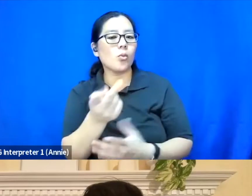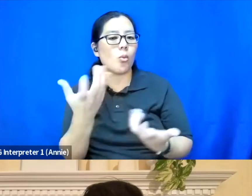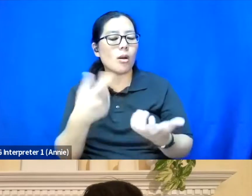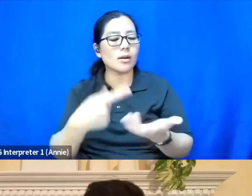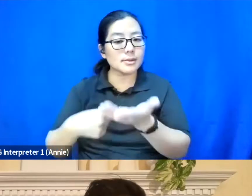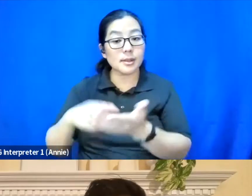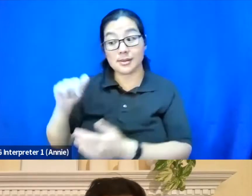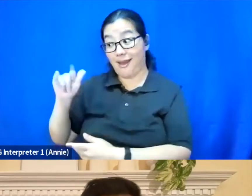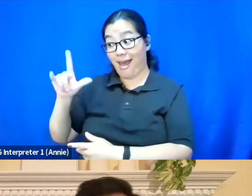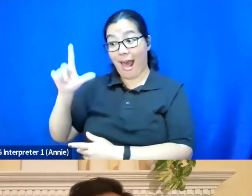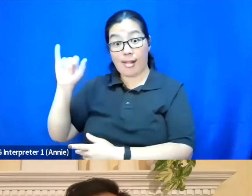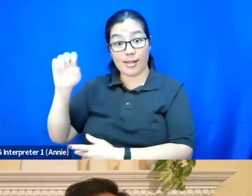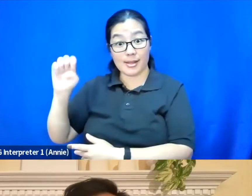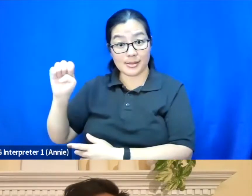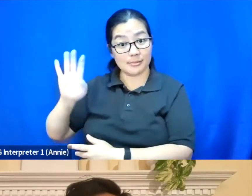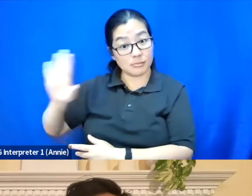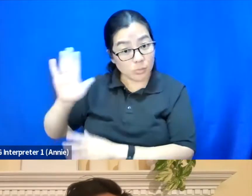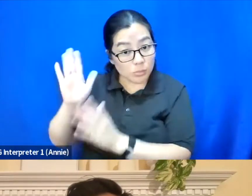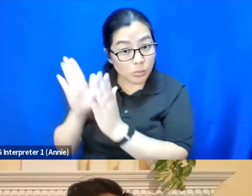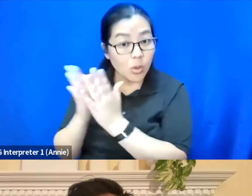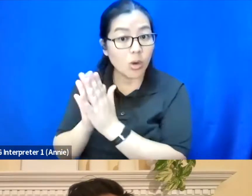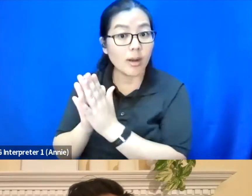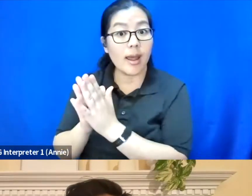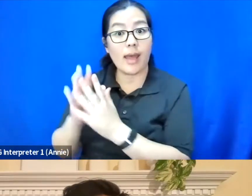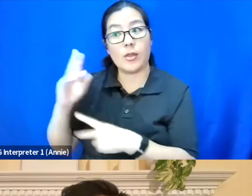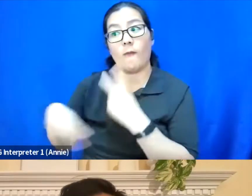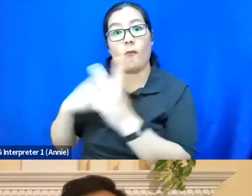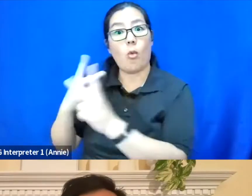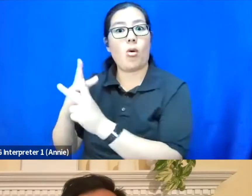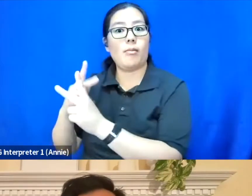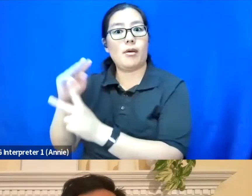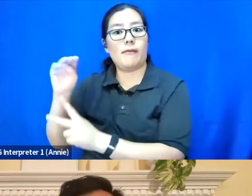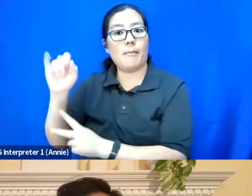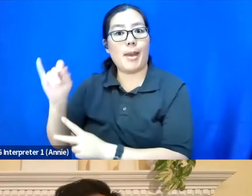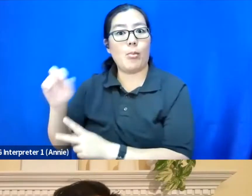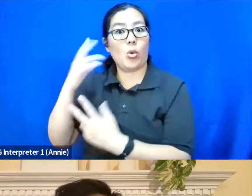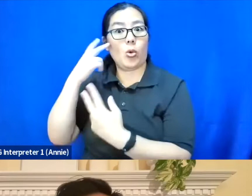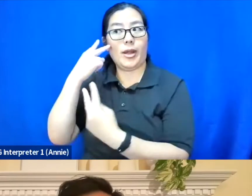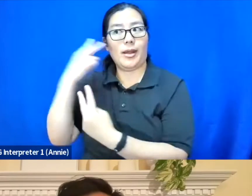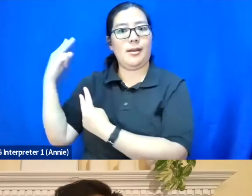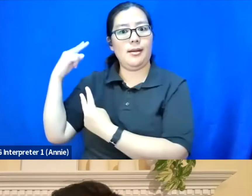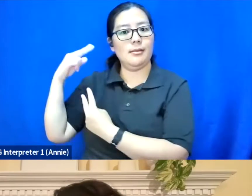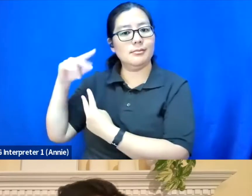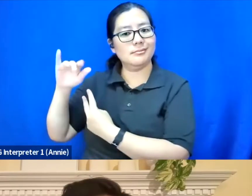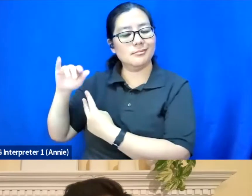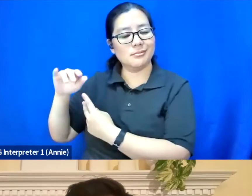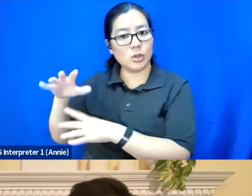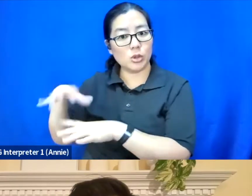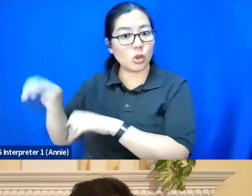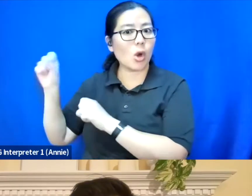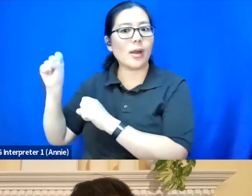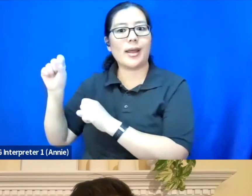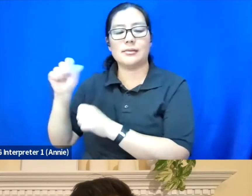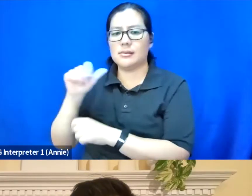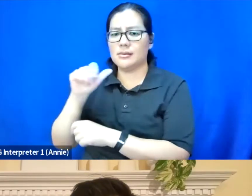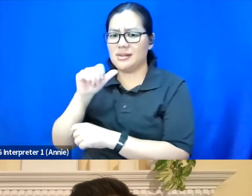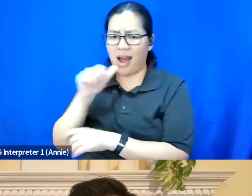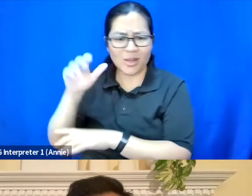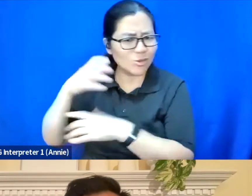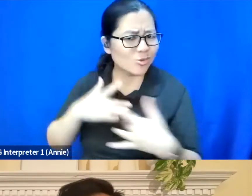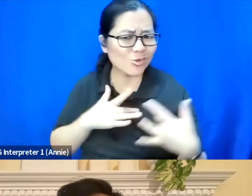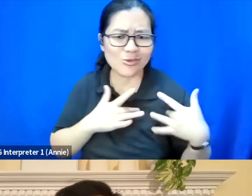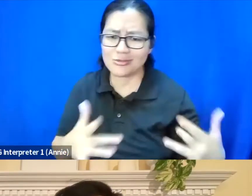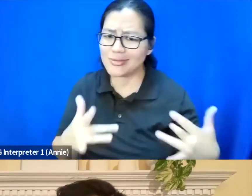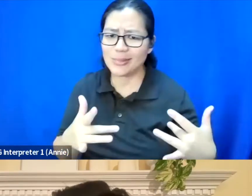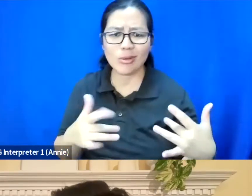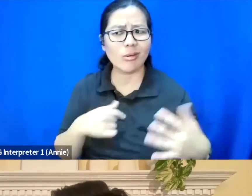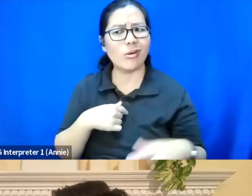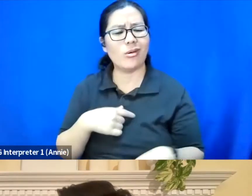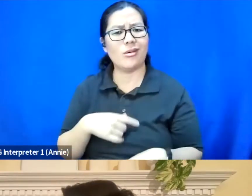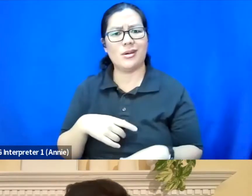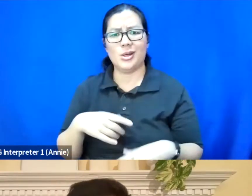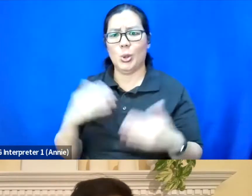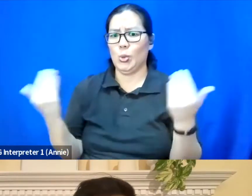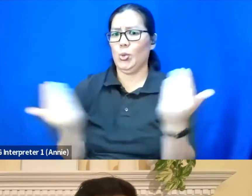So I -- which not a lot of people know about and I just realized I didn't introduce myself at all